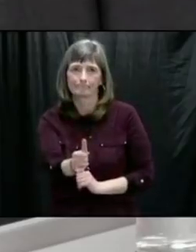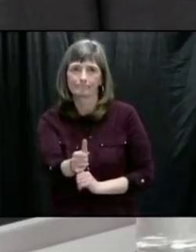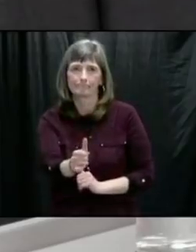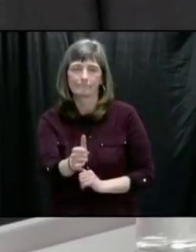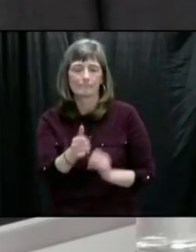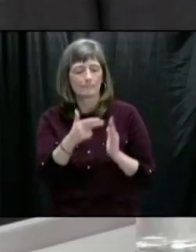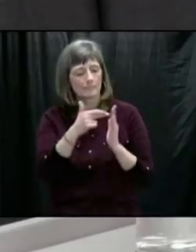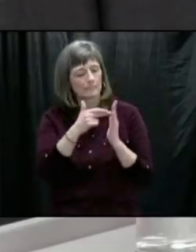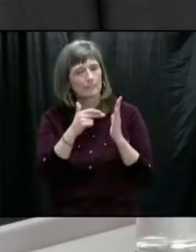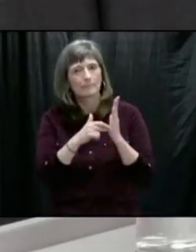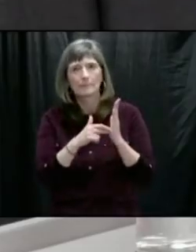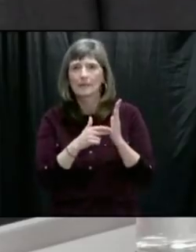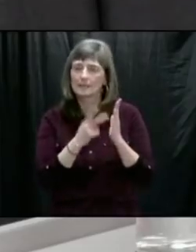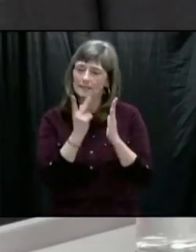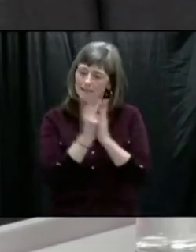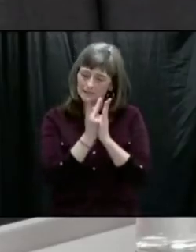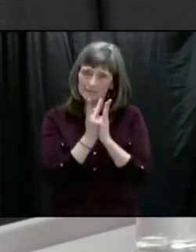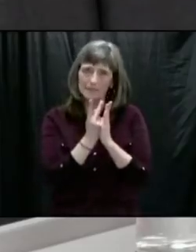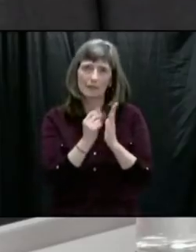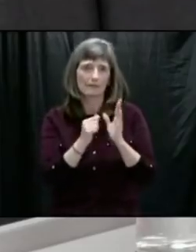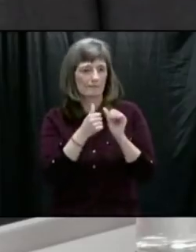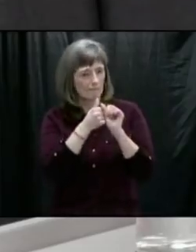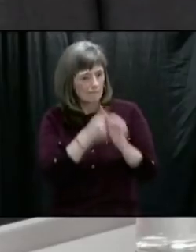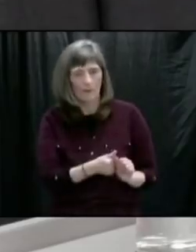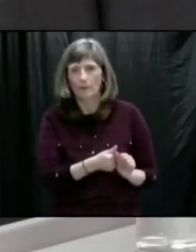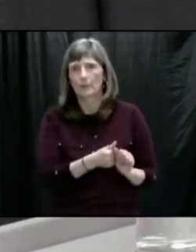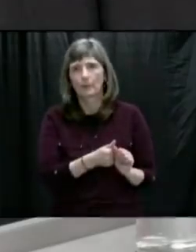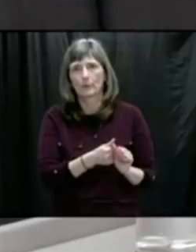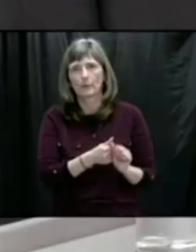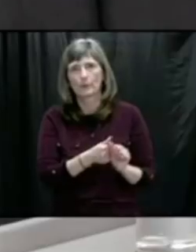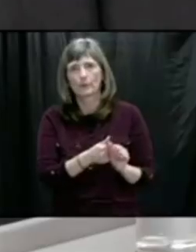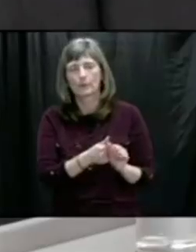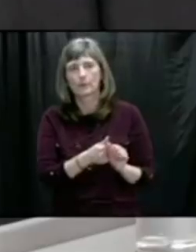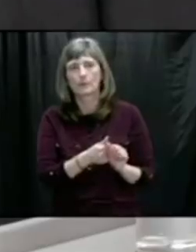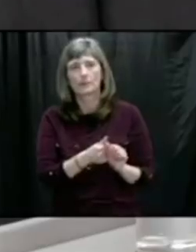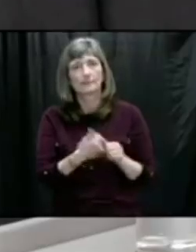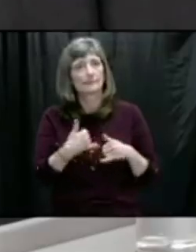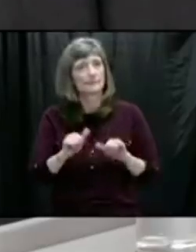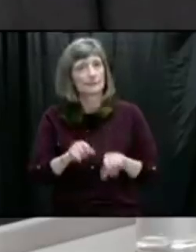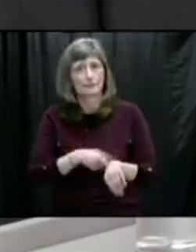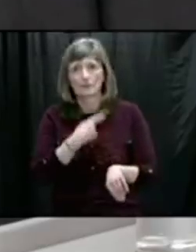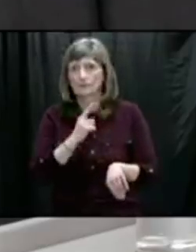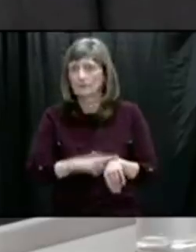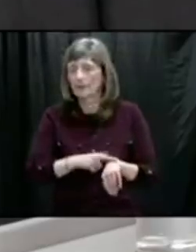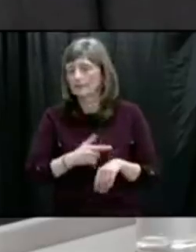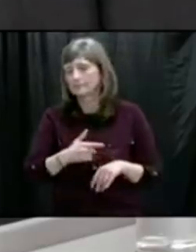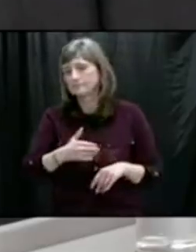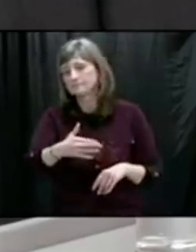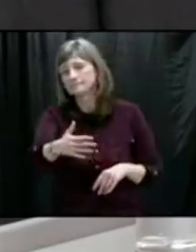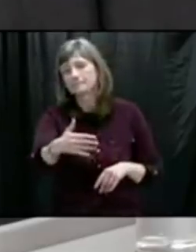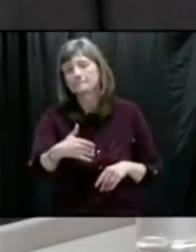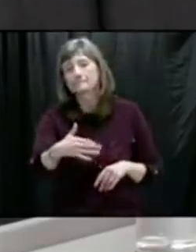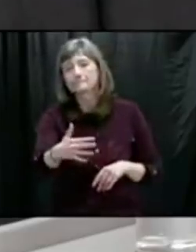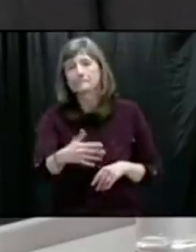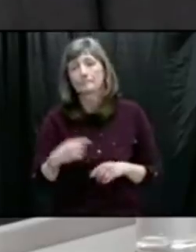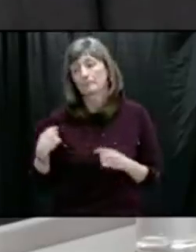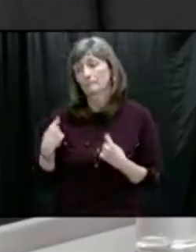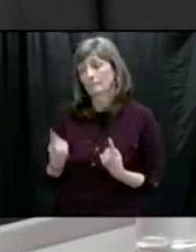DONE. WE MUST CONTINUE TO ABIDE BY THE PUBLIC-HEALTH MEASURES IN PLACE.